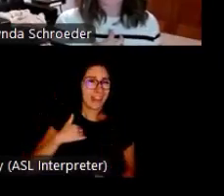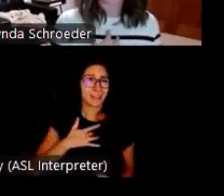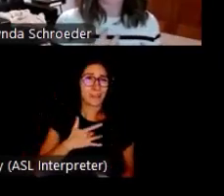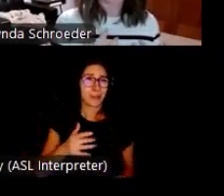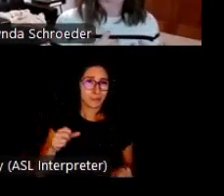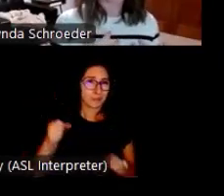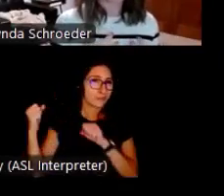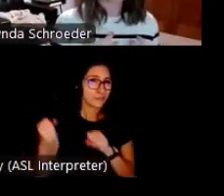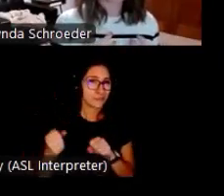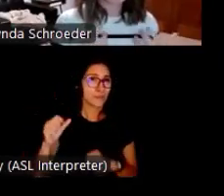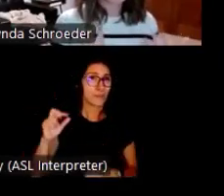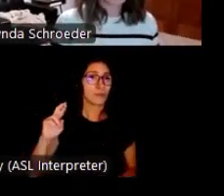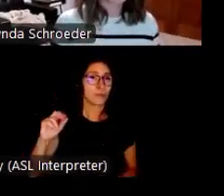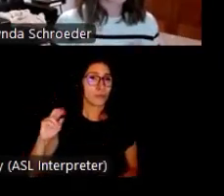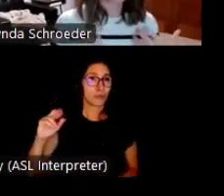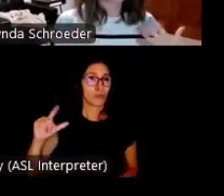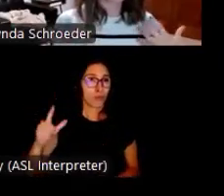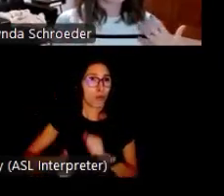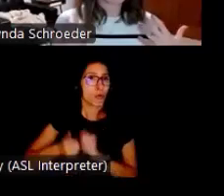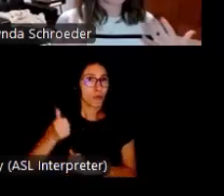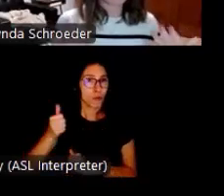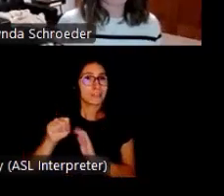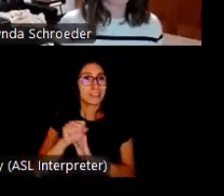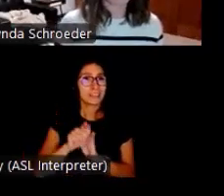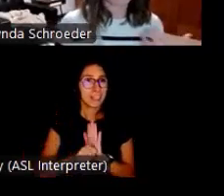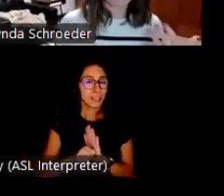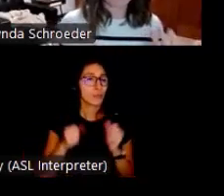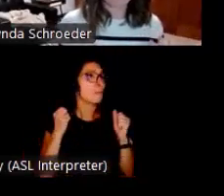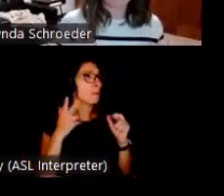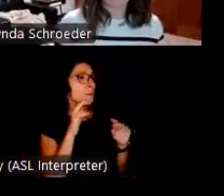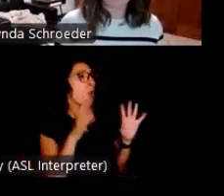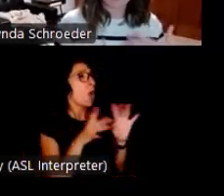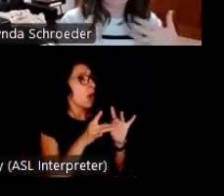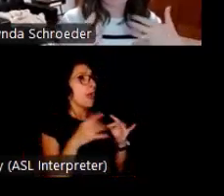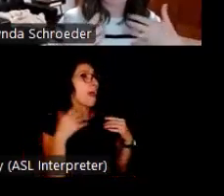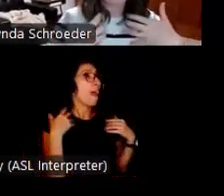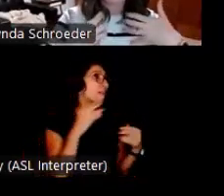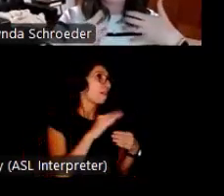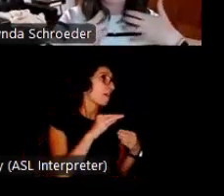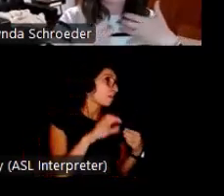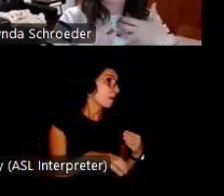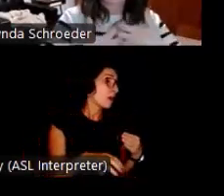about health outcomes or disability services and rehabilitation for North Dakota